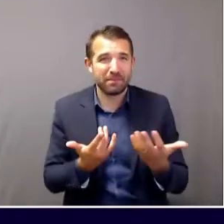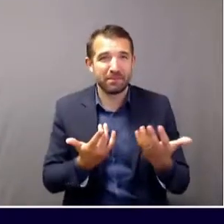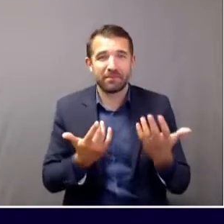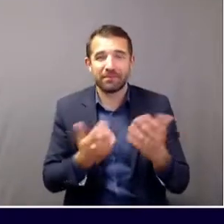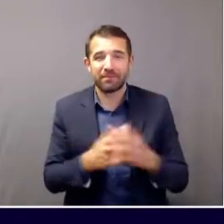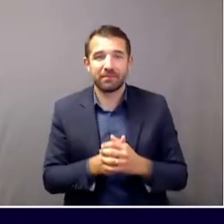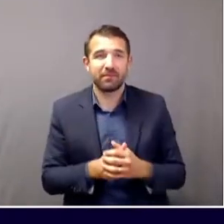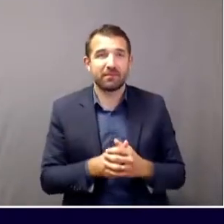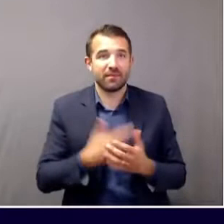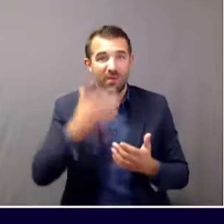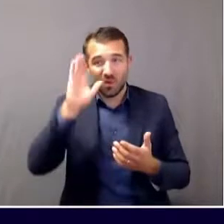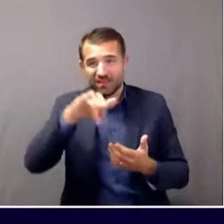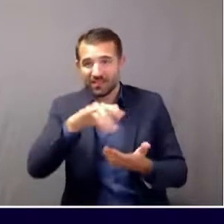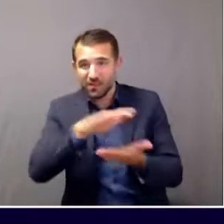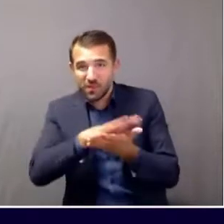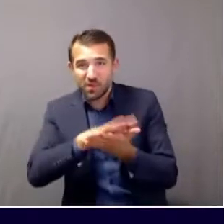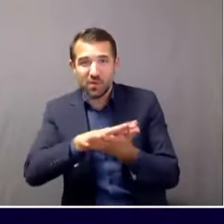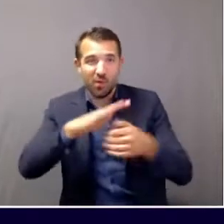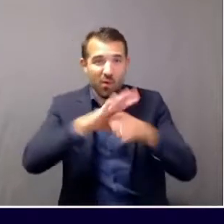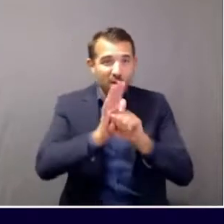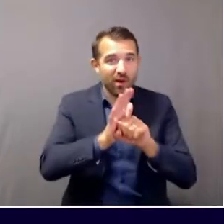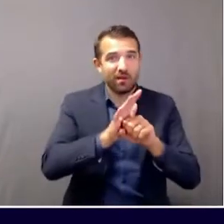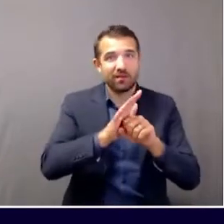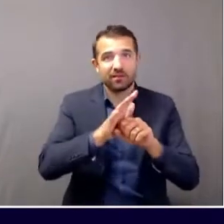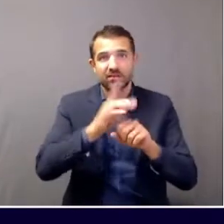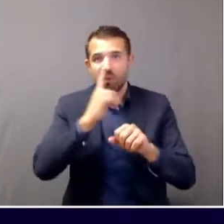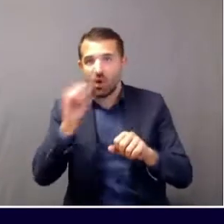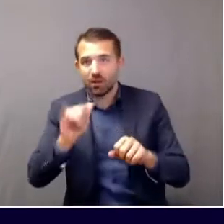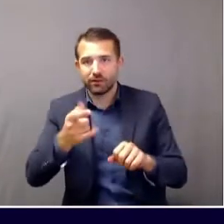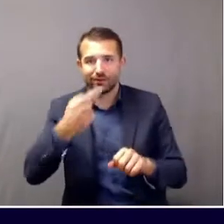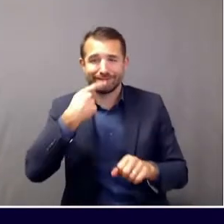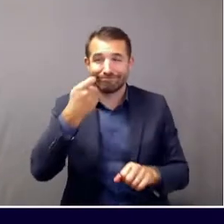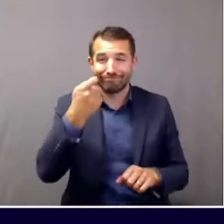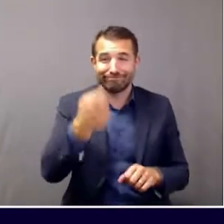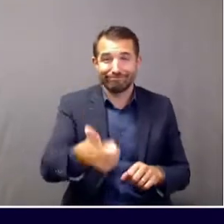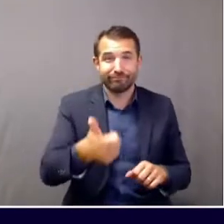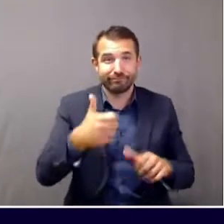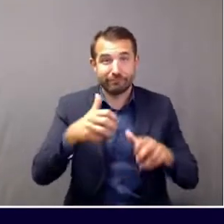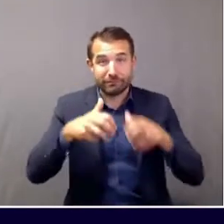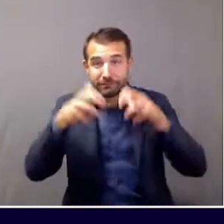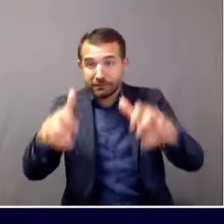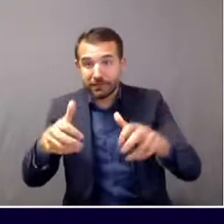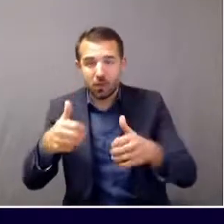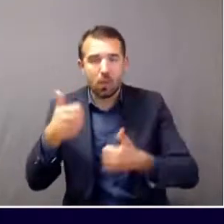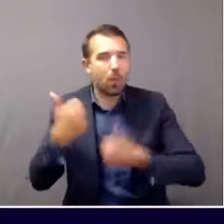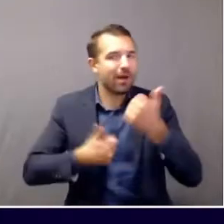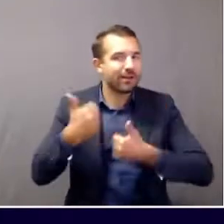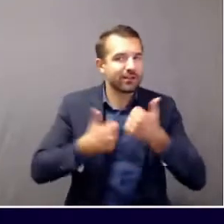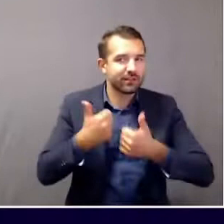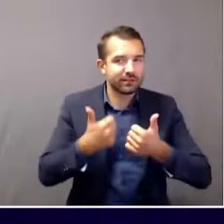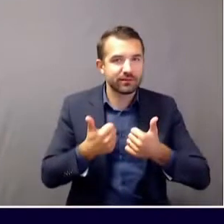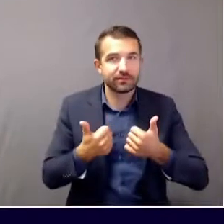is in the school setting there are lots of different ideas but